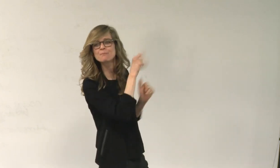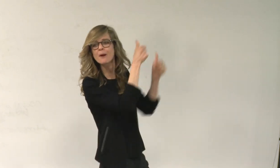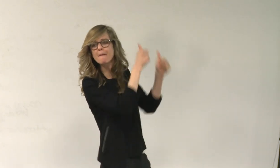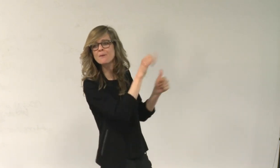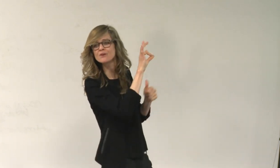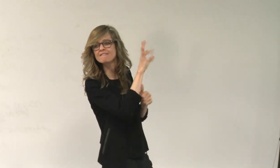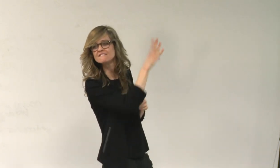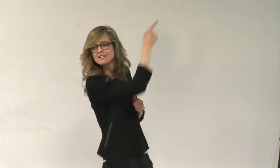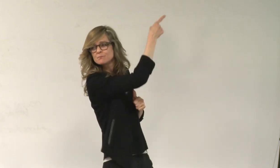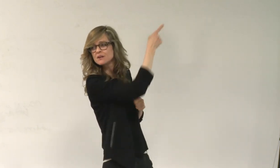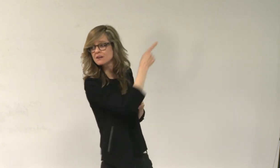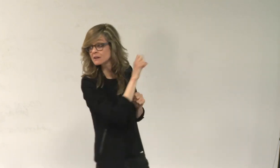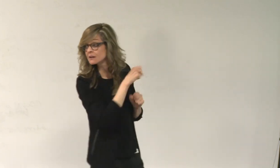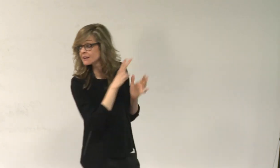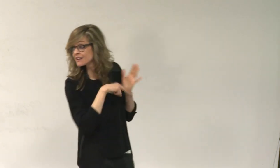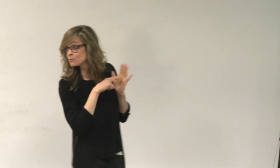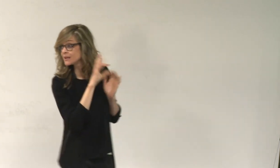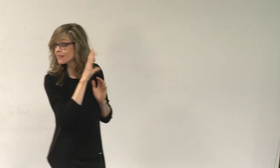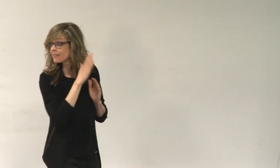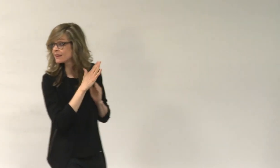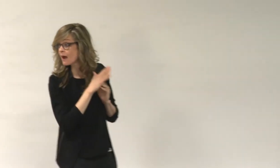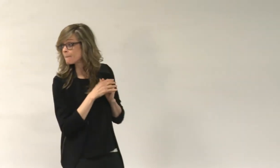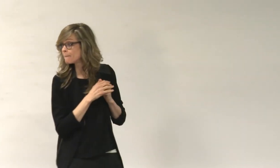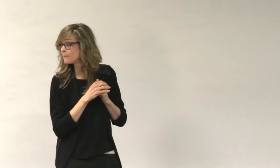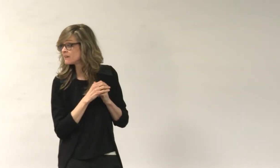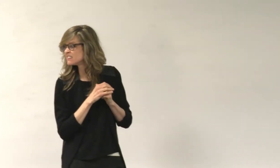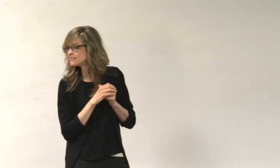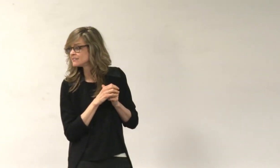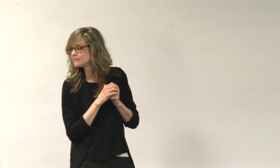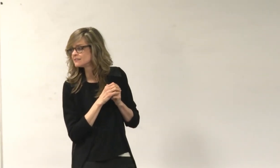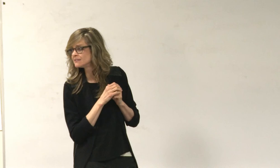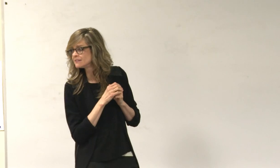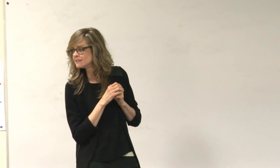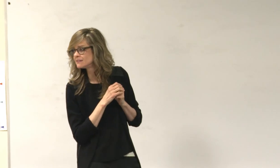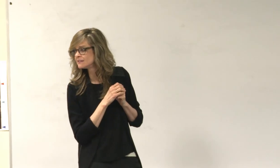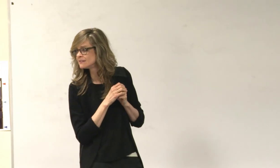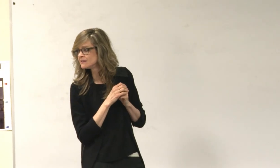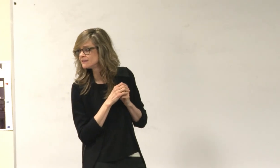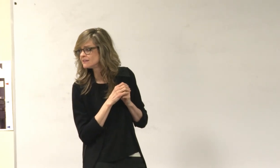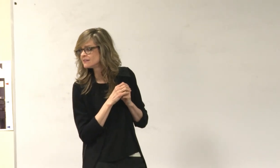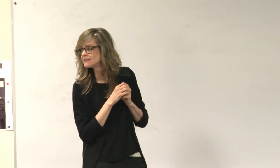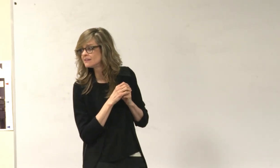THIS WAS A--THE TOP IS A FACEBOOK POST. CAN YOU READ IT FROM HERE?